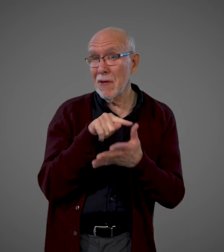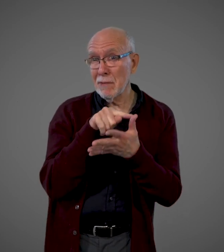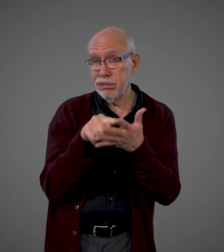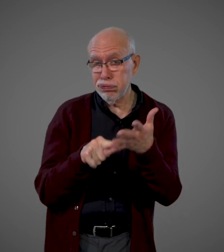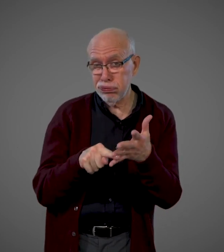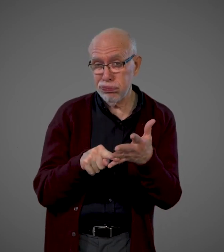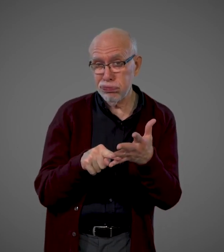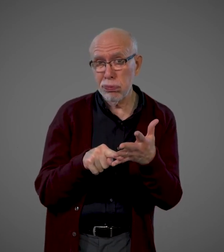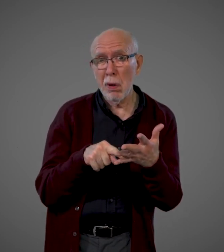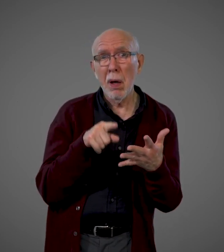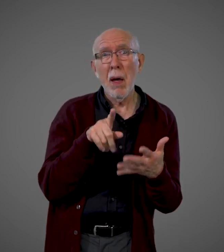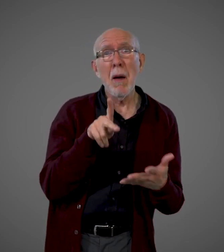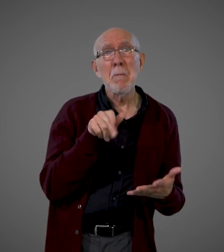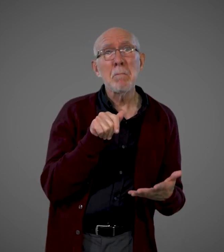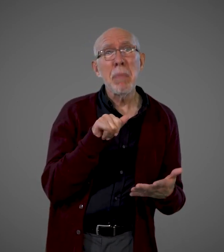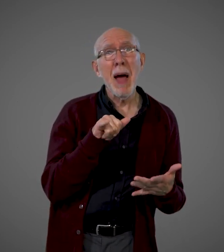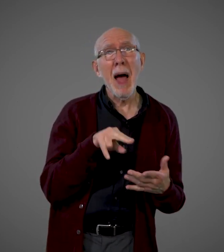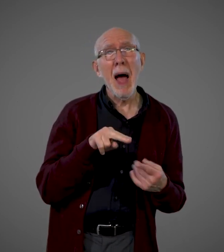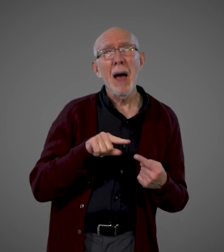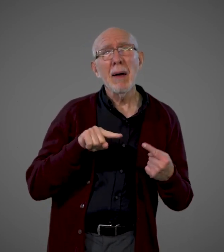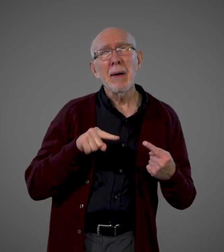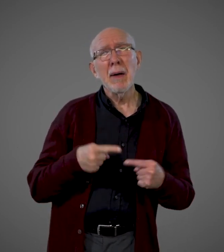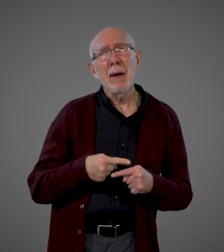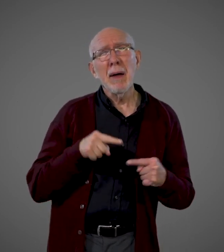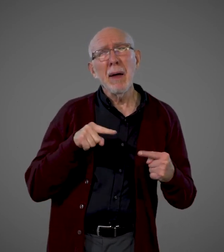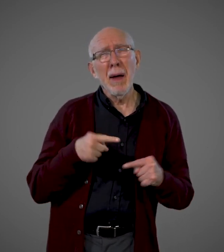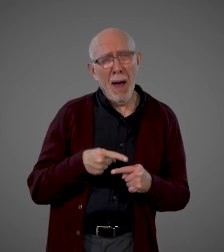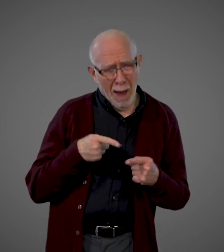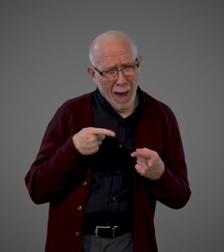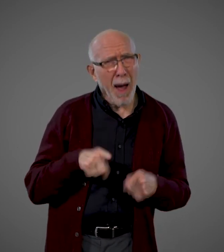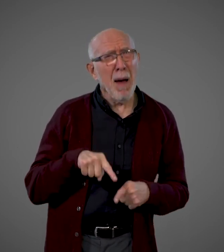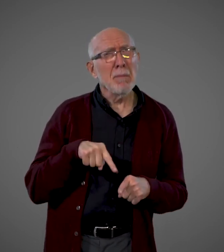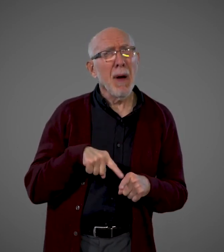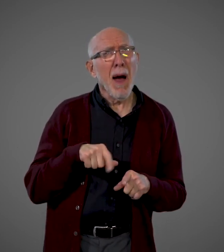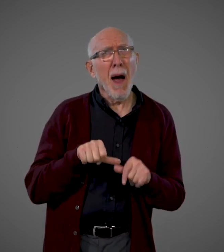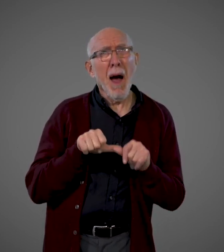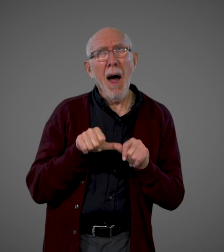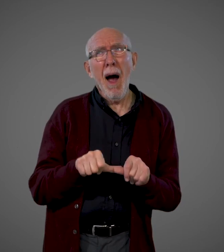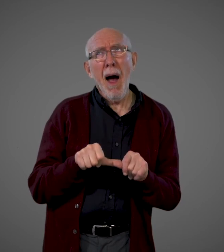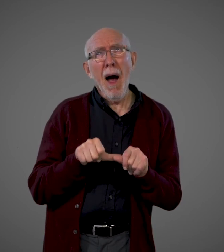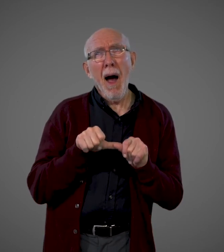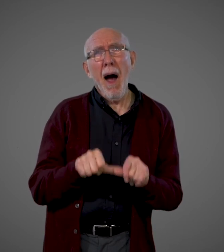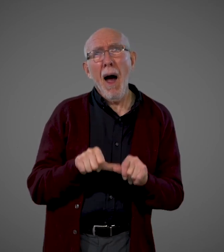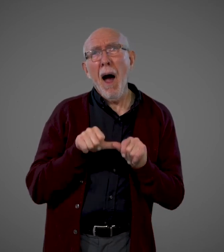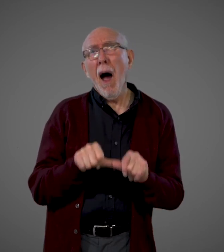If your pain continues and you can not tolerate it.